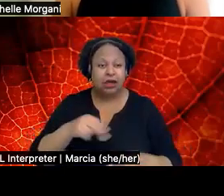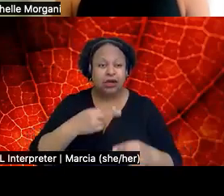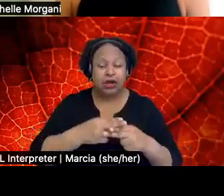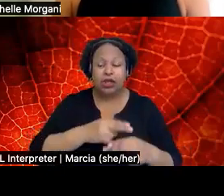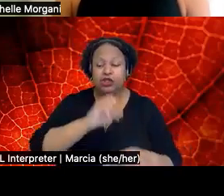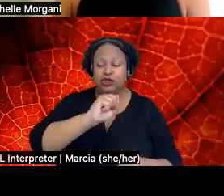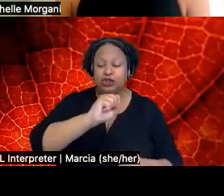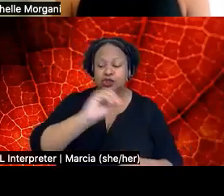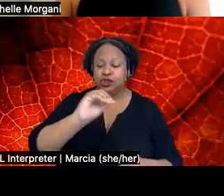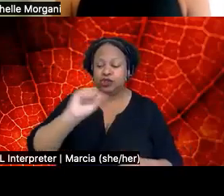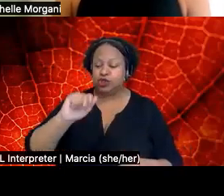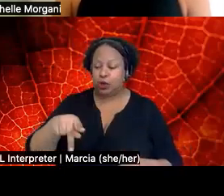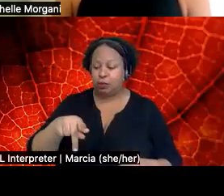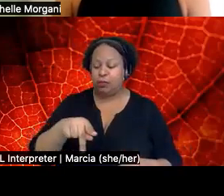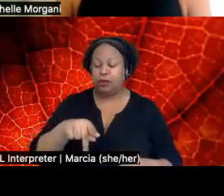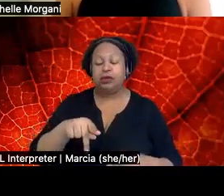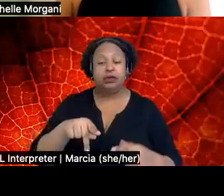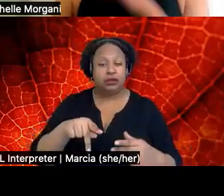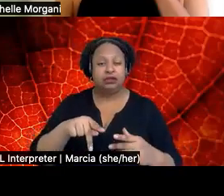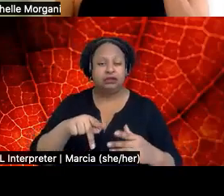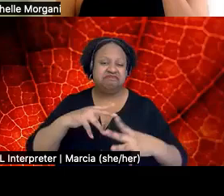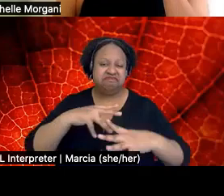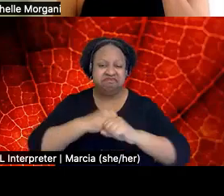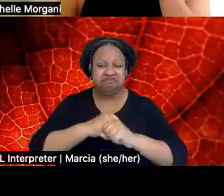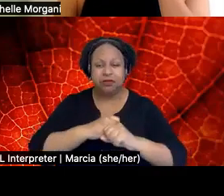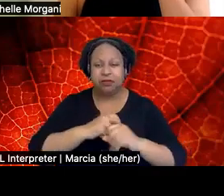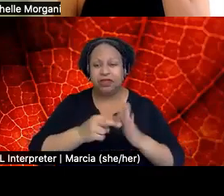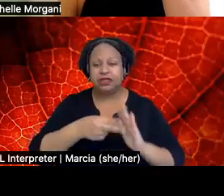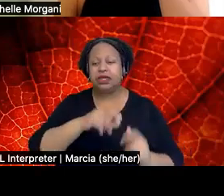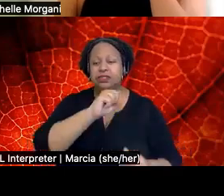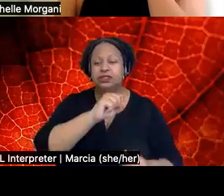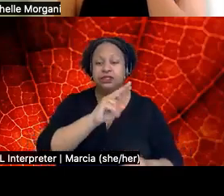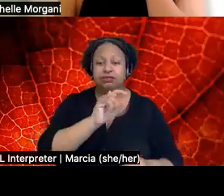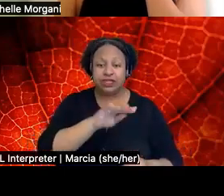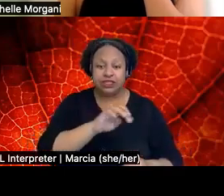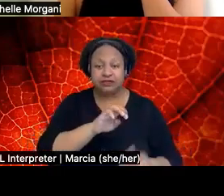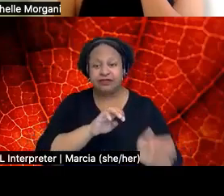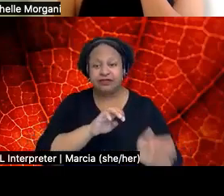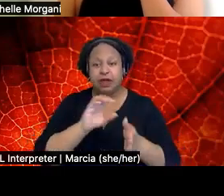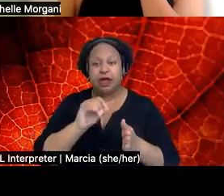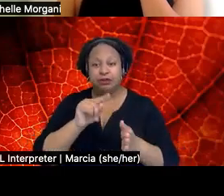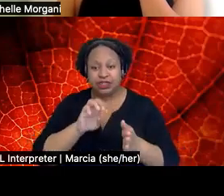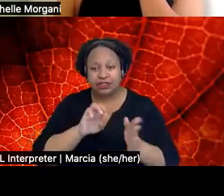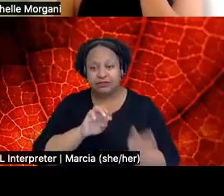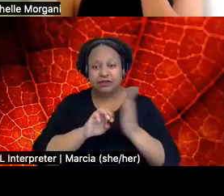which stands, which is an acronym that stands for subjective, objective, assessment, plan.